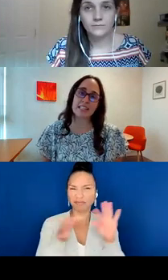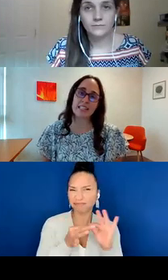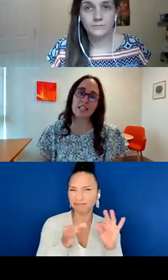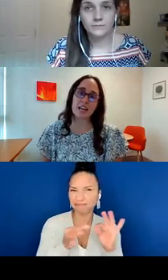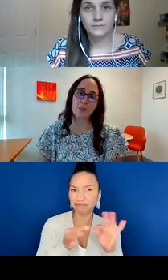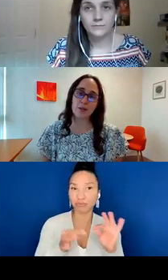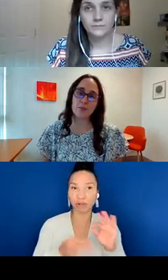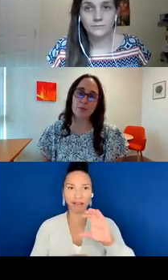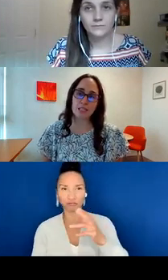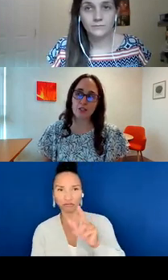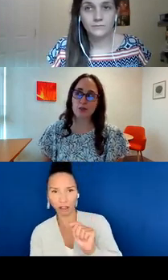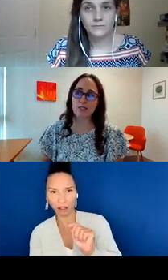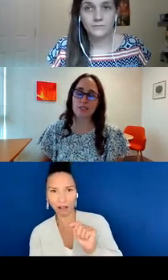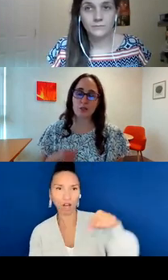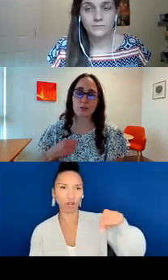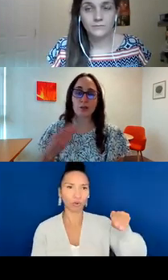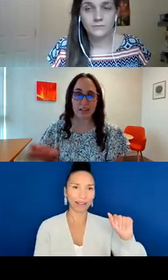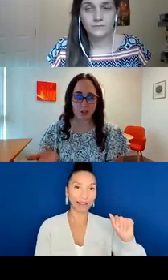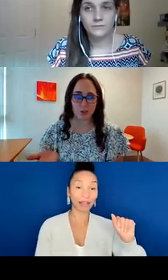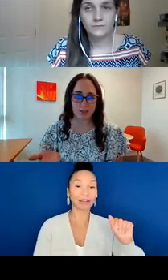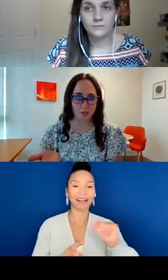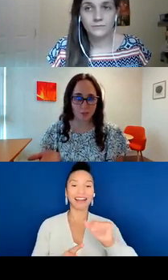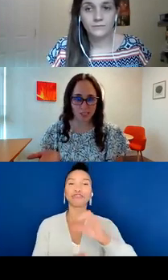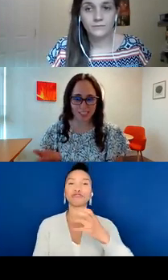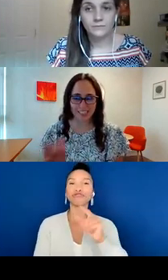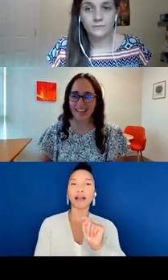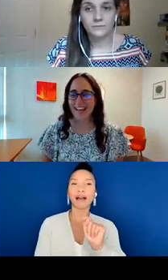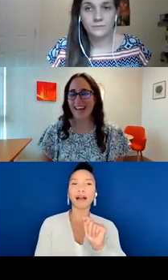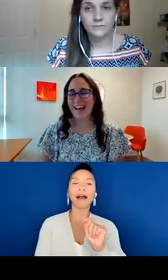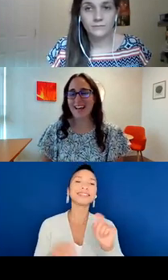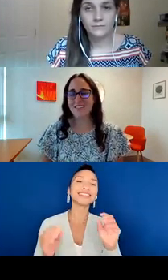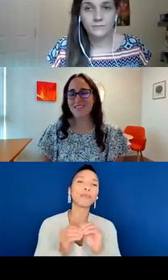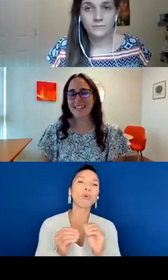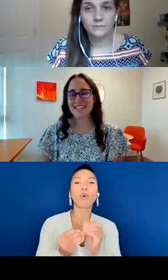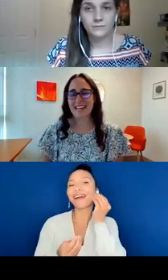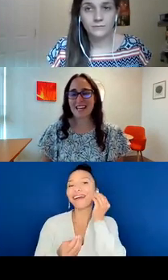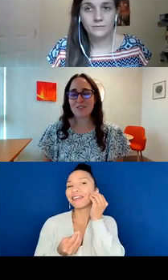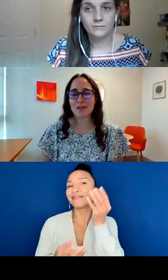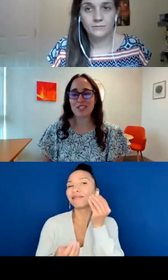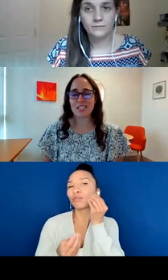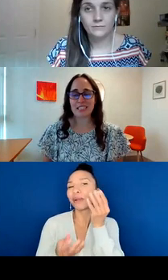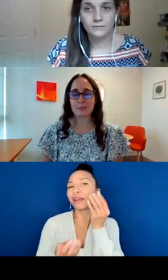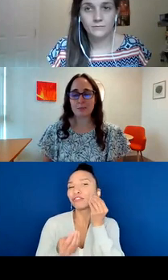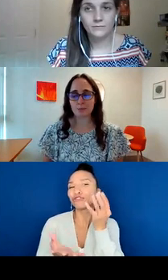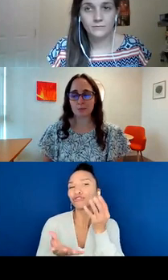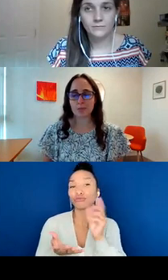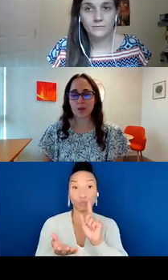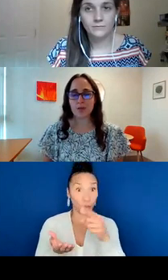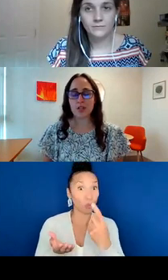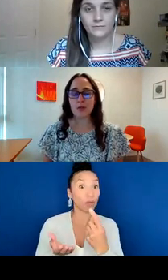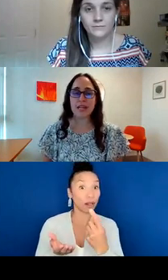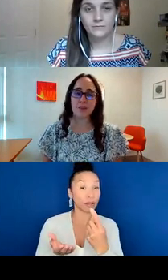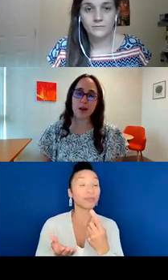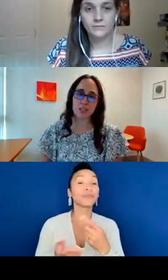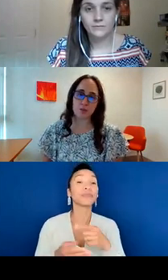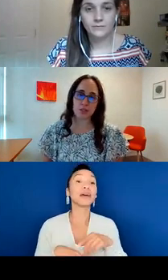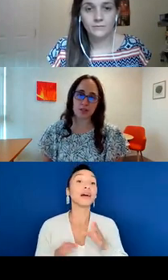And the chat pod will be used to provide you with information. And as Elle had mentioned, the Q&A pod